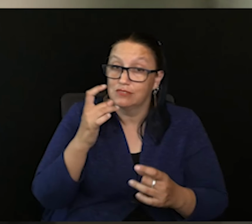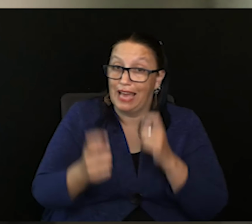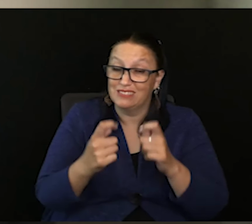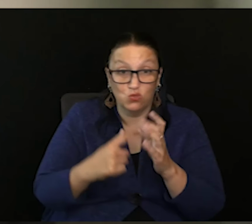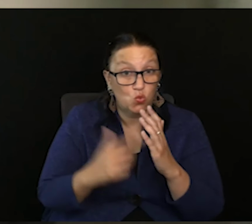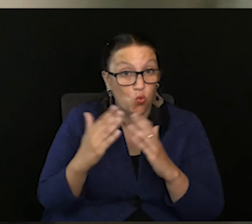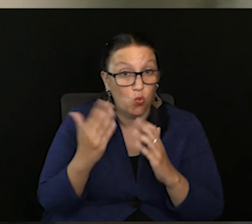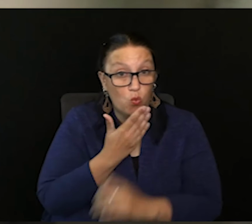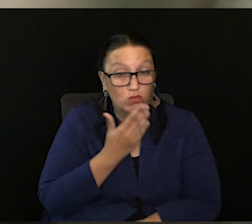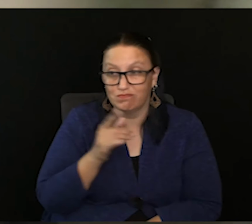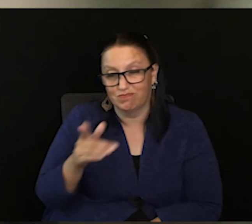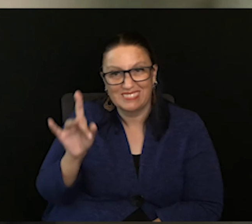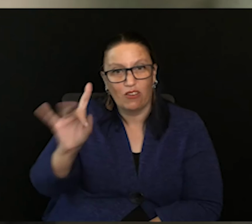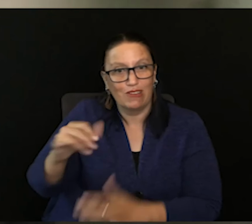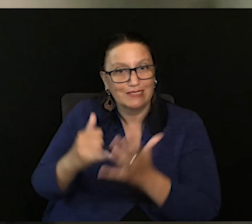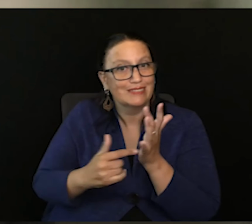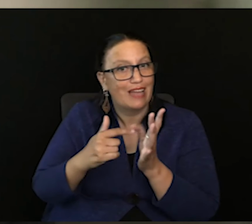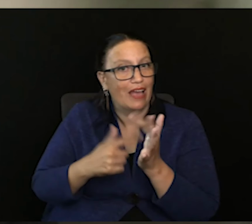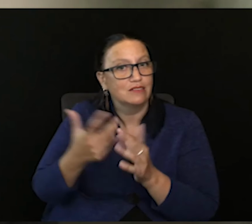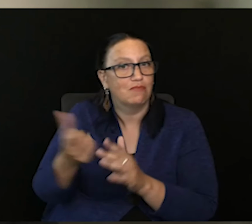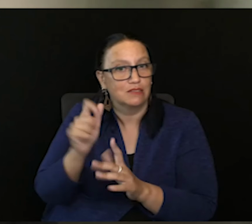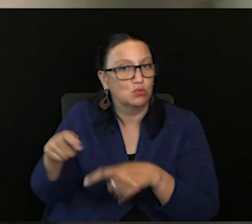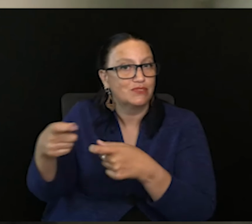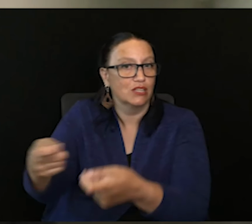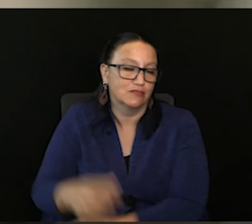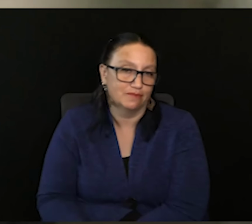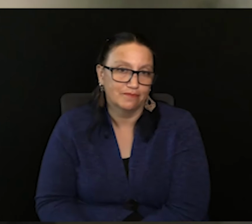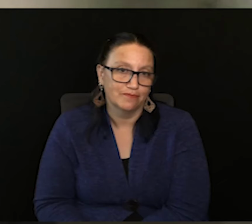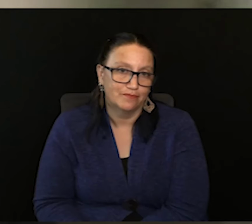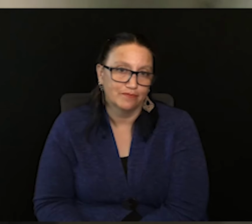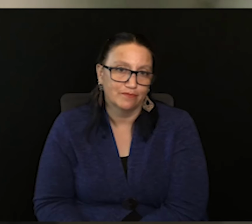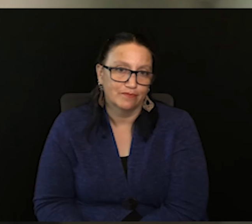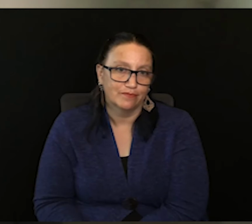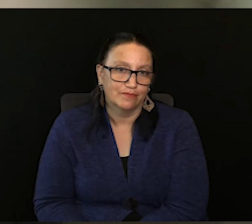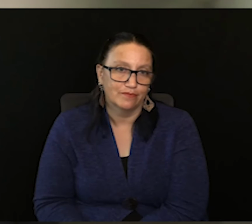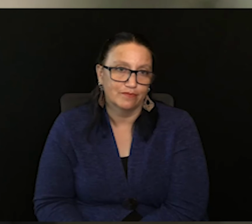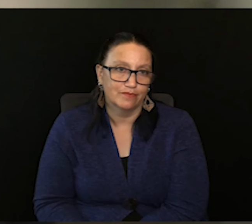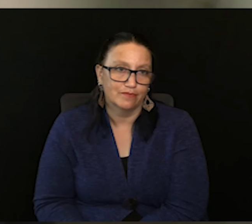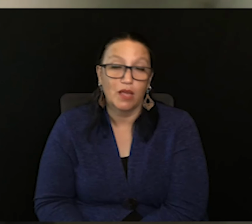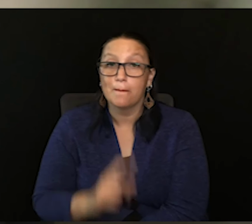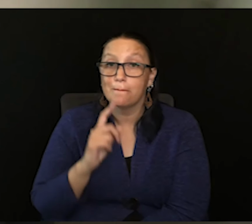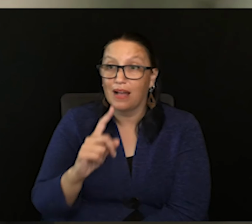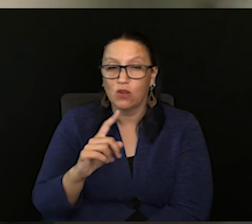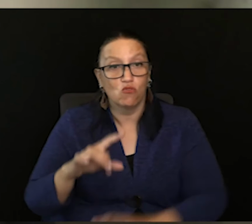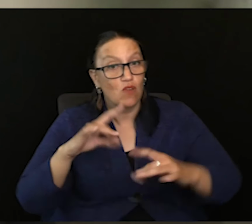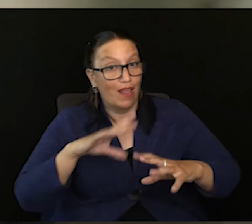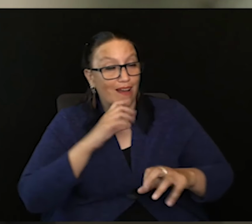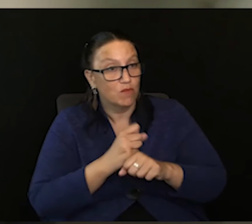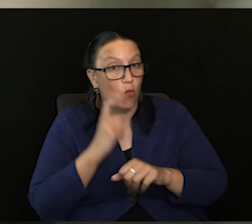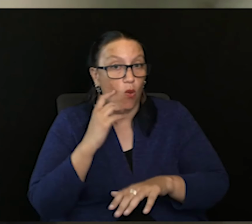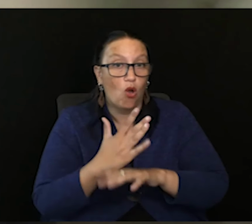they went down and a path they went down and the decision they took. But the Commonwealth is going to work